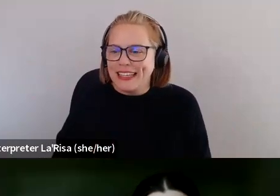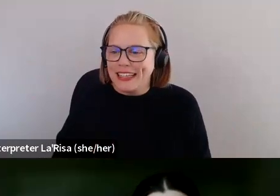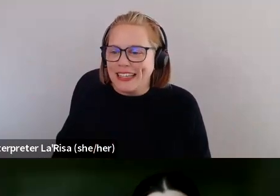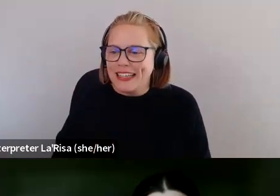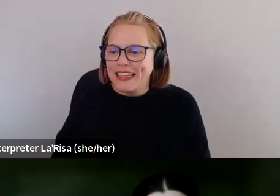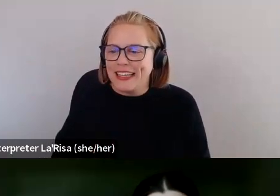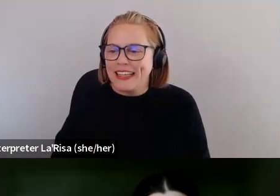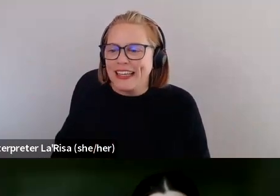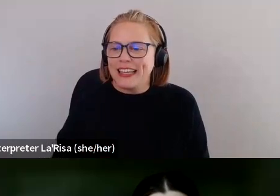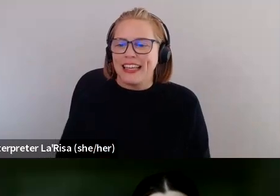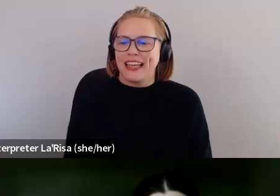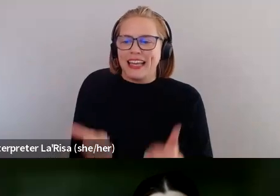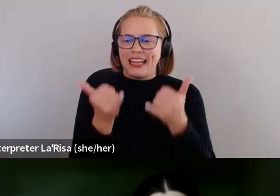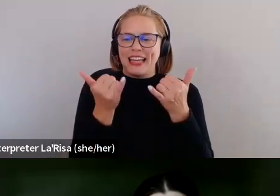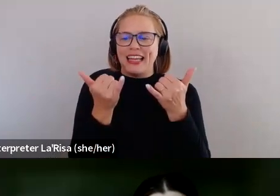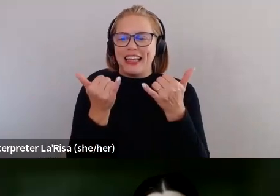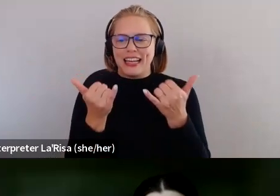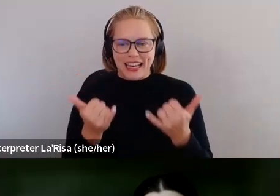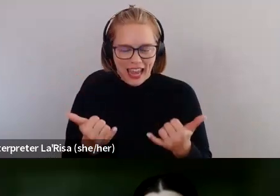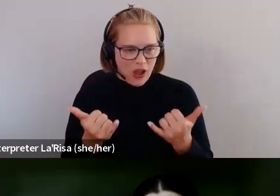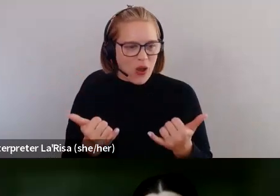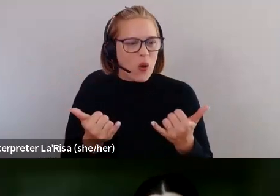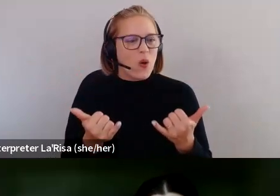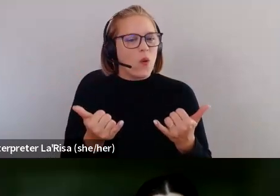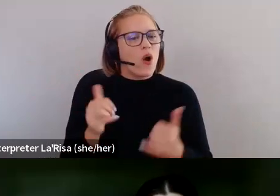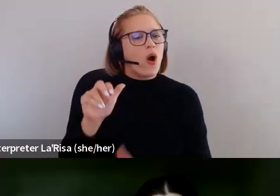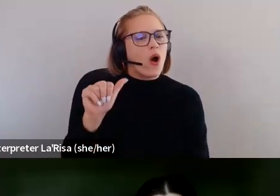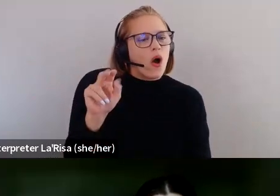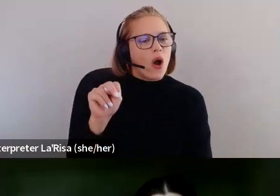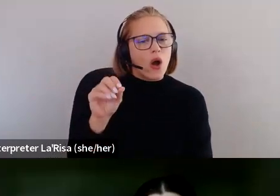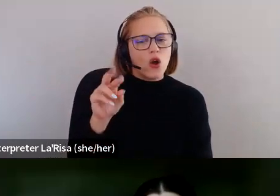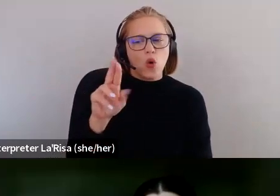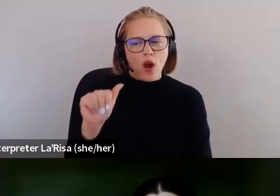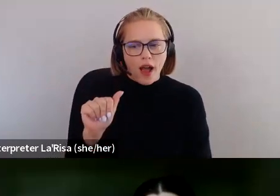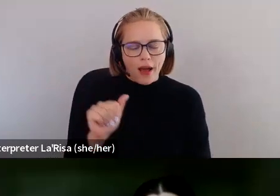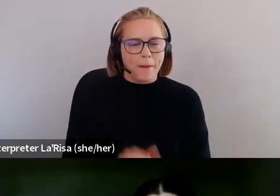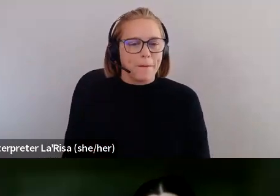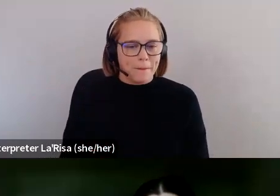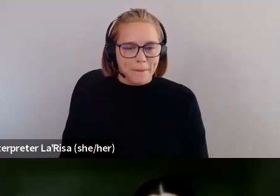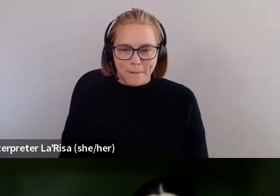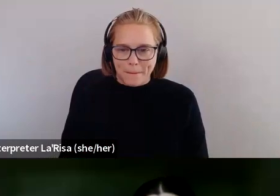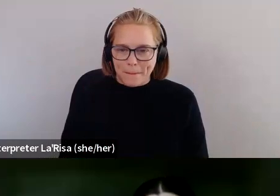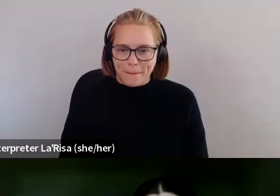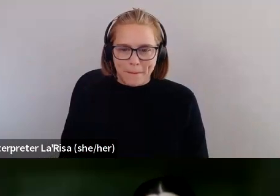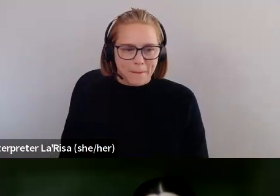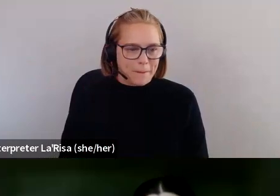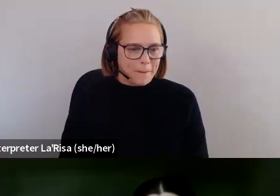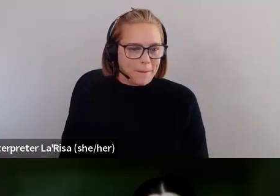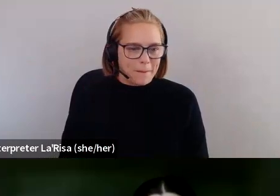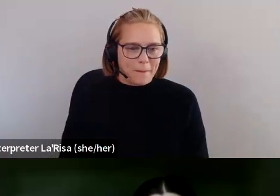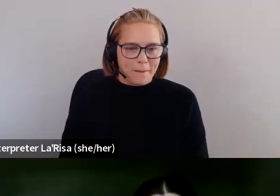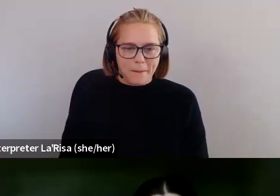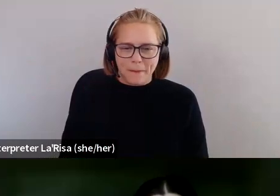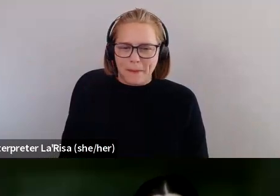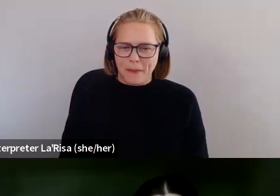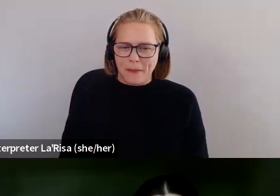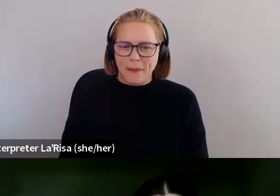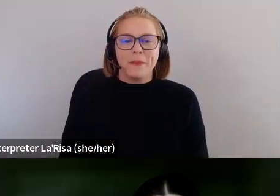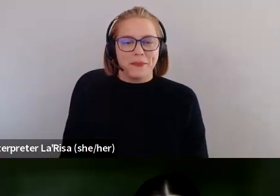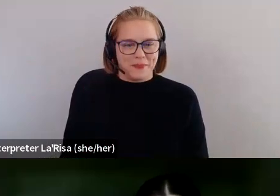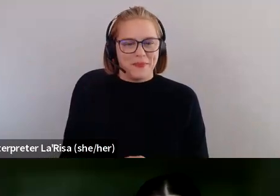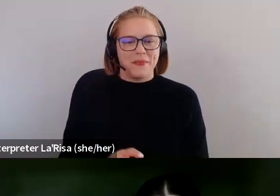one.